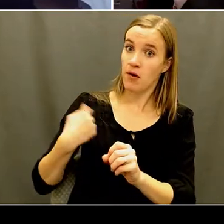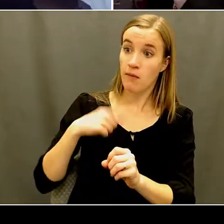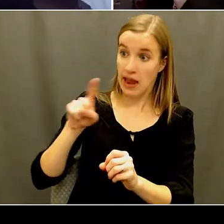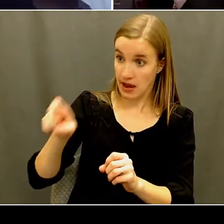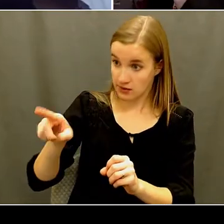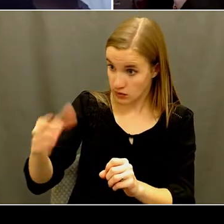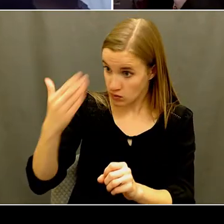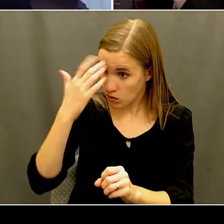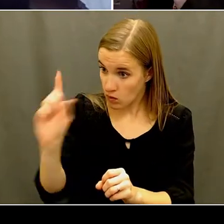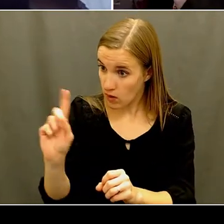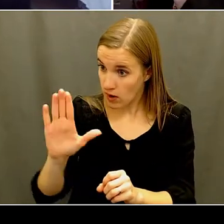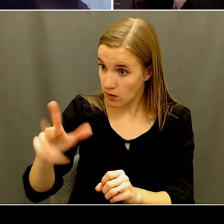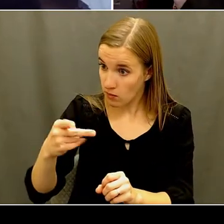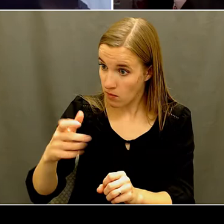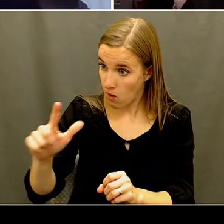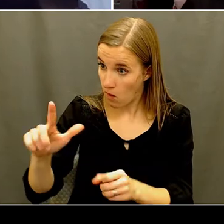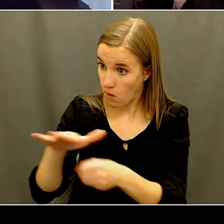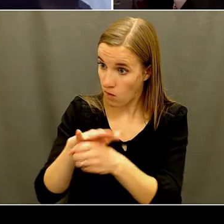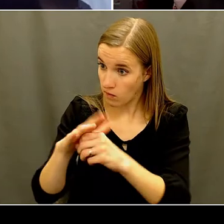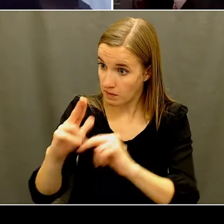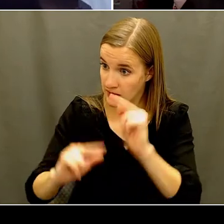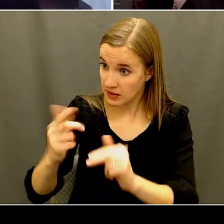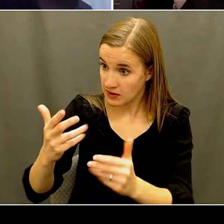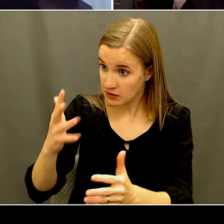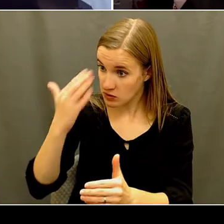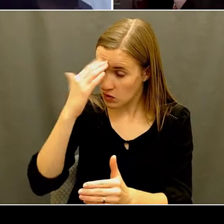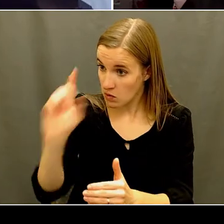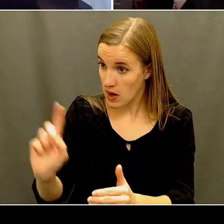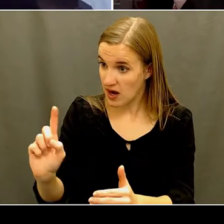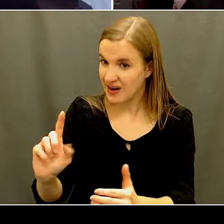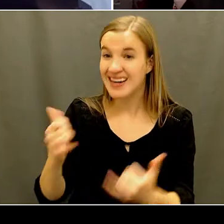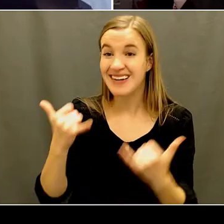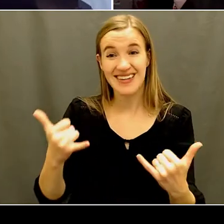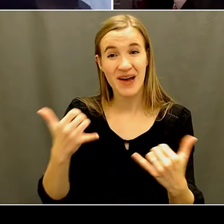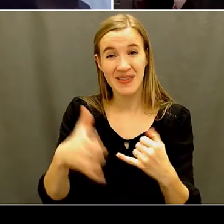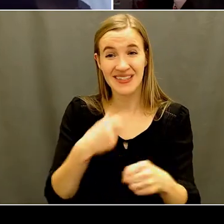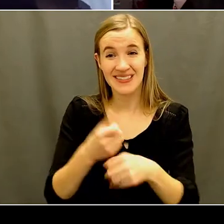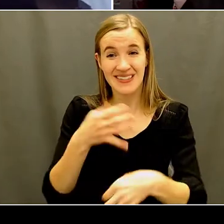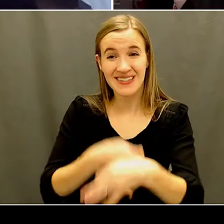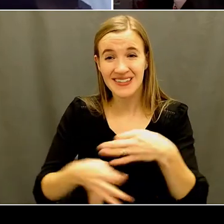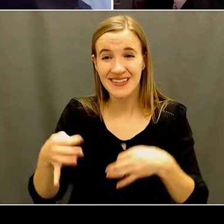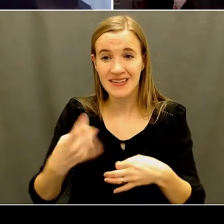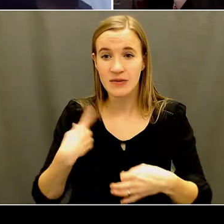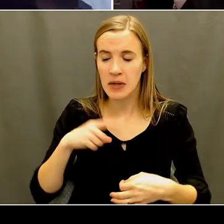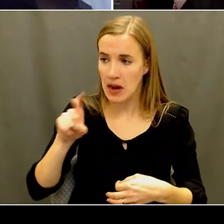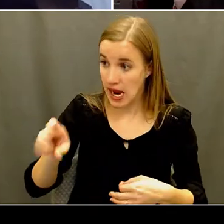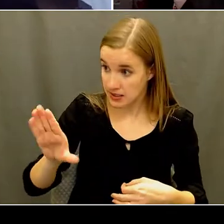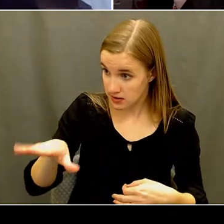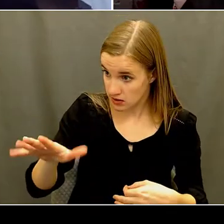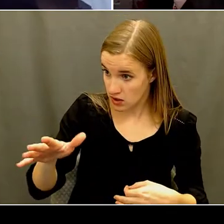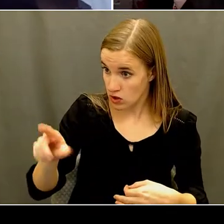or office, contact them. And also if you experience voter suppression, make a